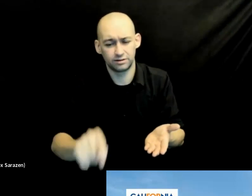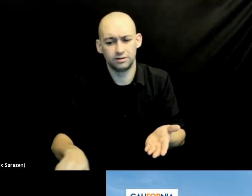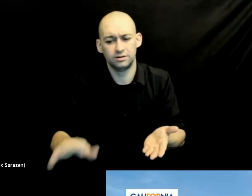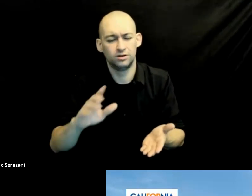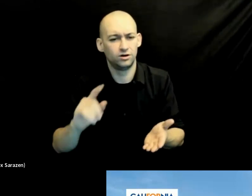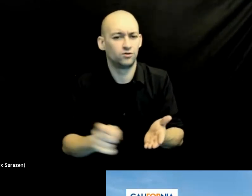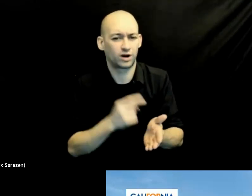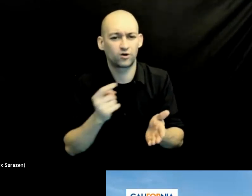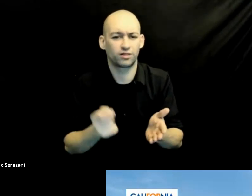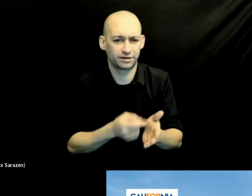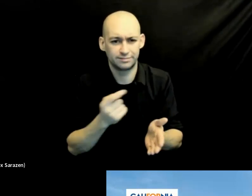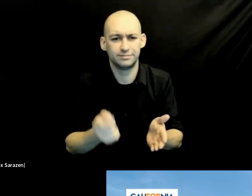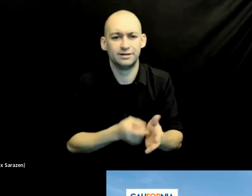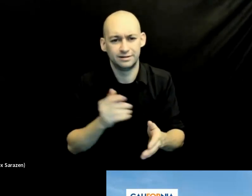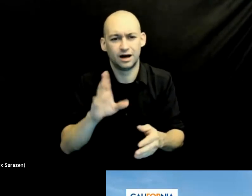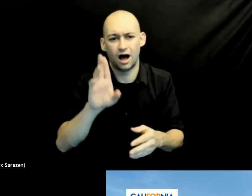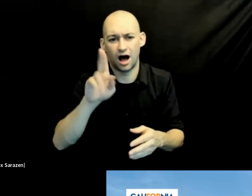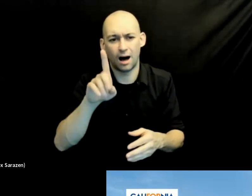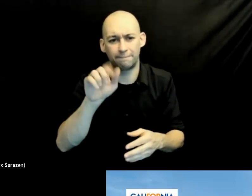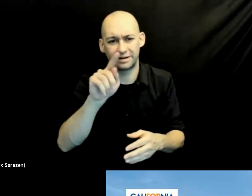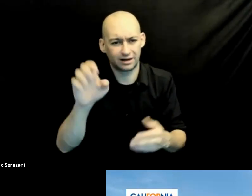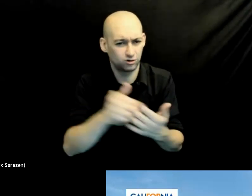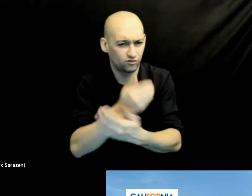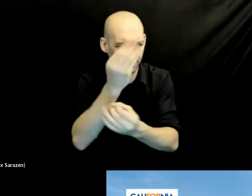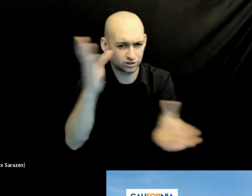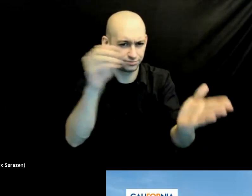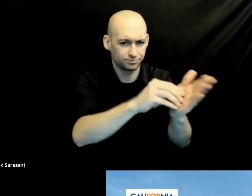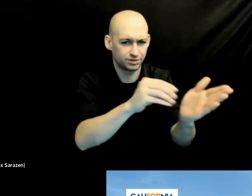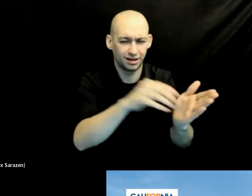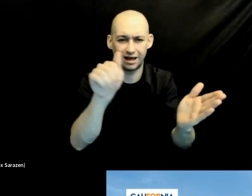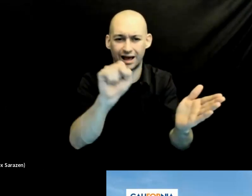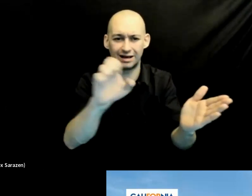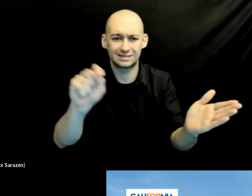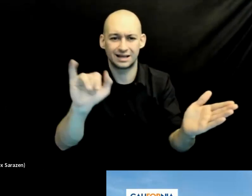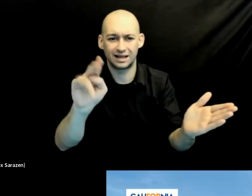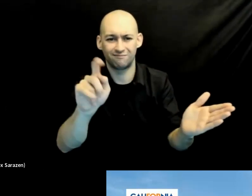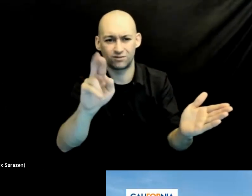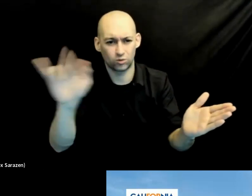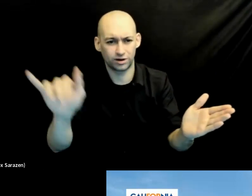update the asset inventory and that we leave the digital equity good system mapping tool open to